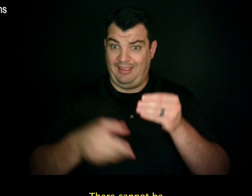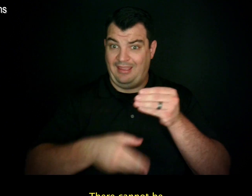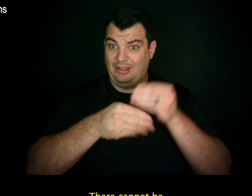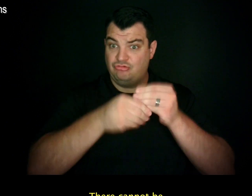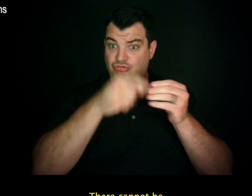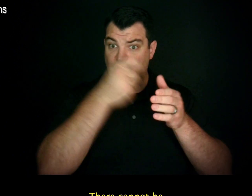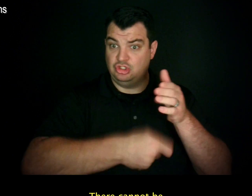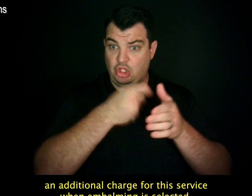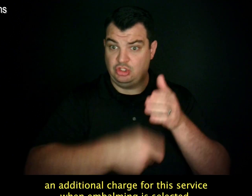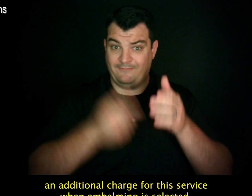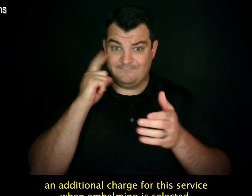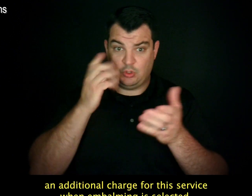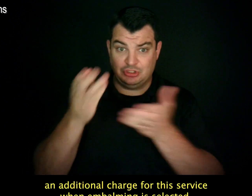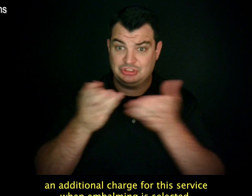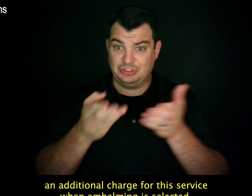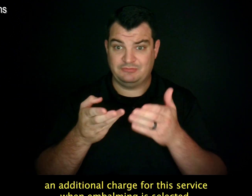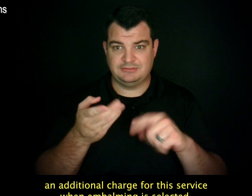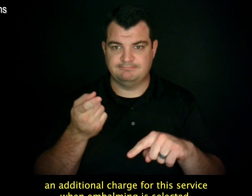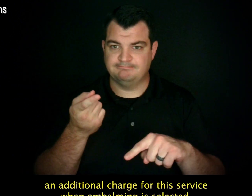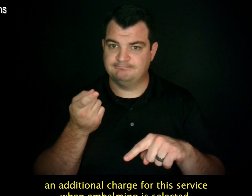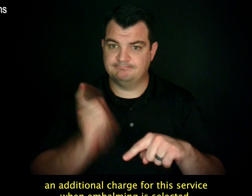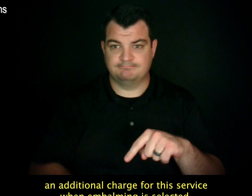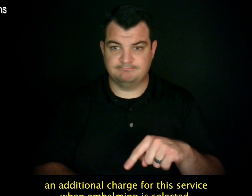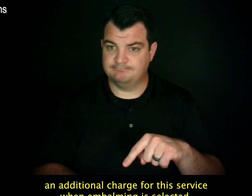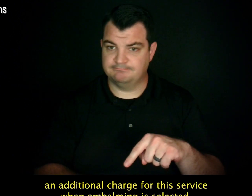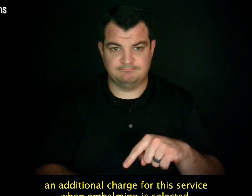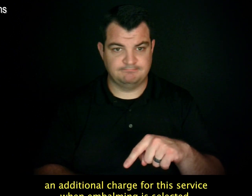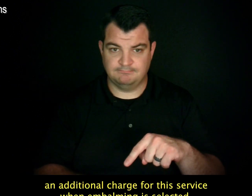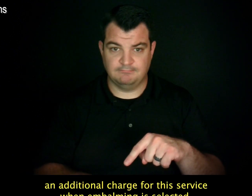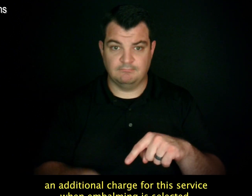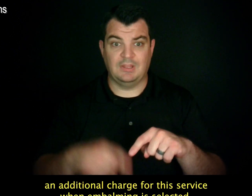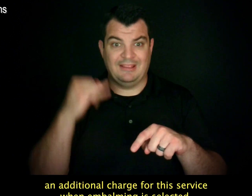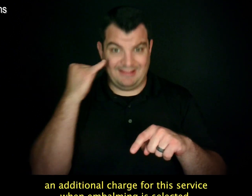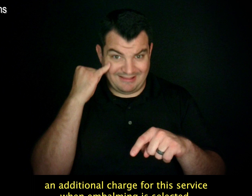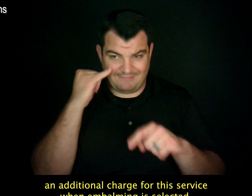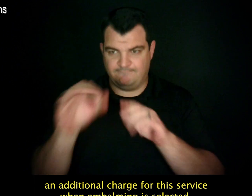There cannot be an additional charge for this service when embalming is selected,